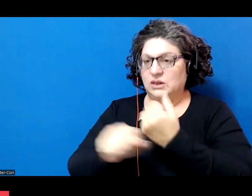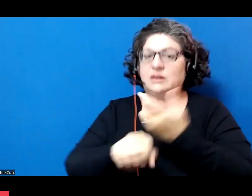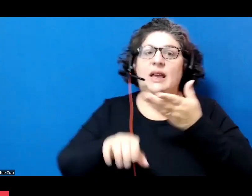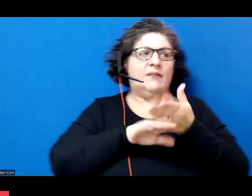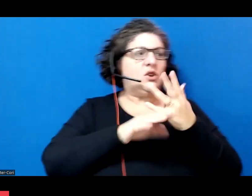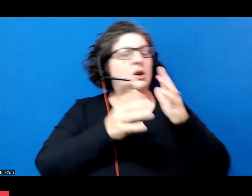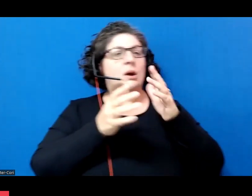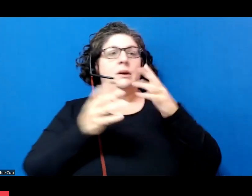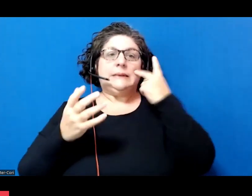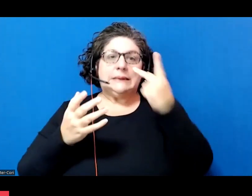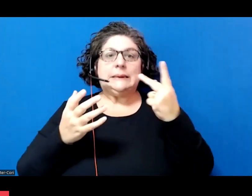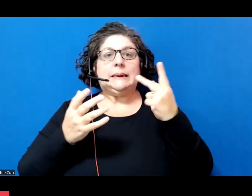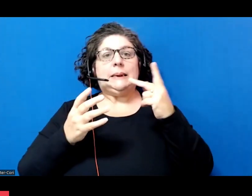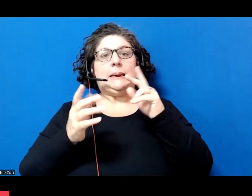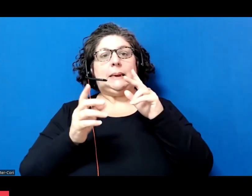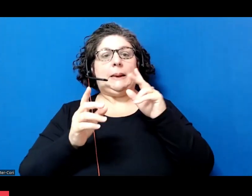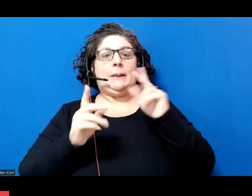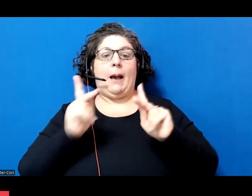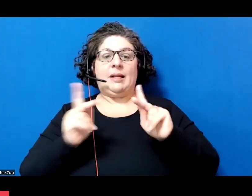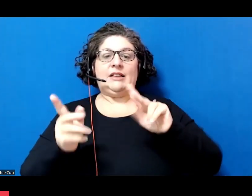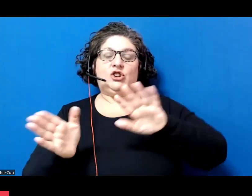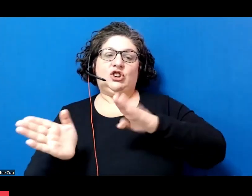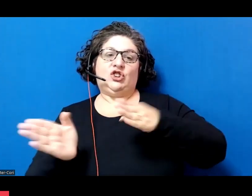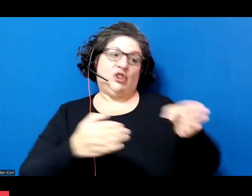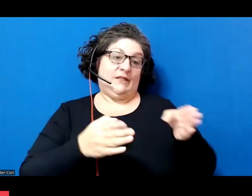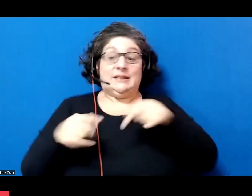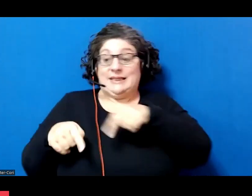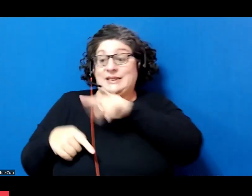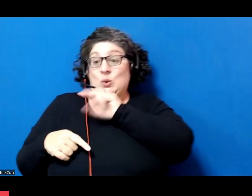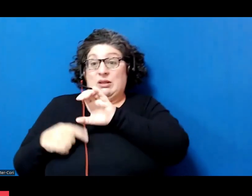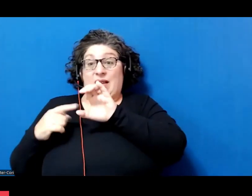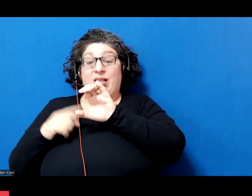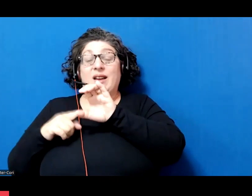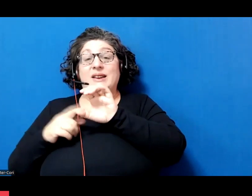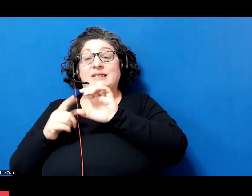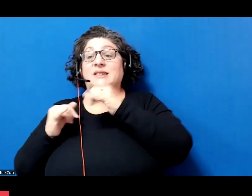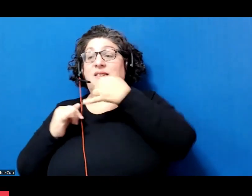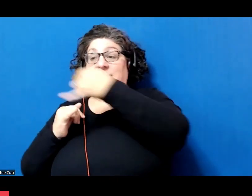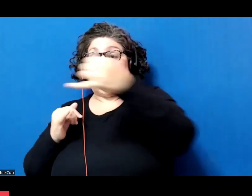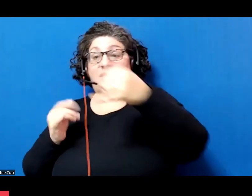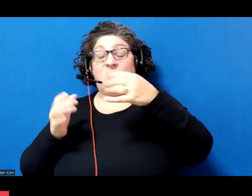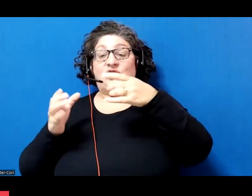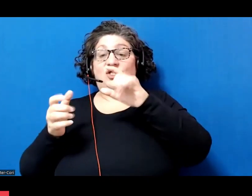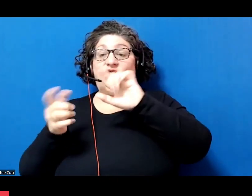shift. In this case, North Carolina legislature redistricted their Congressional districts in a way that